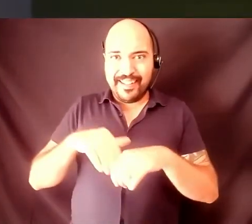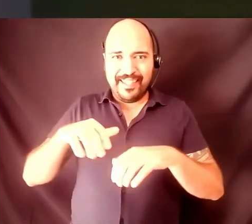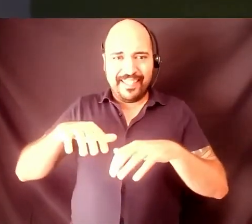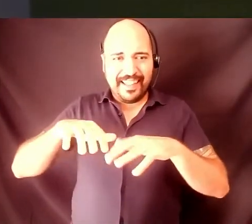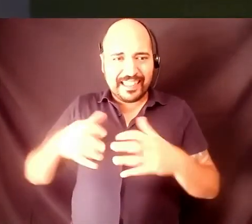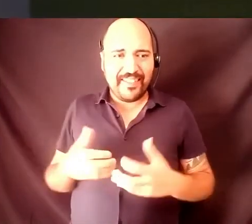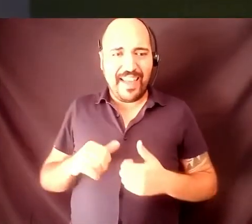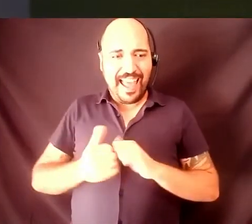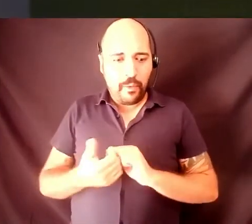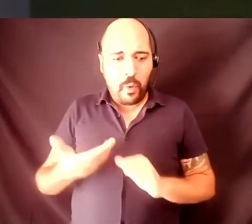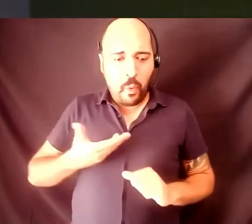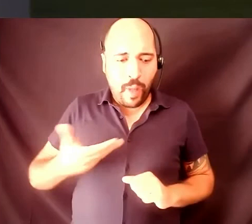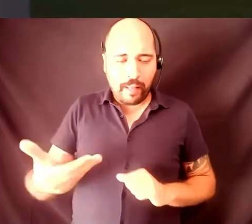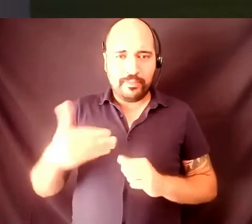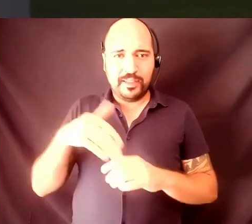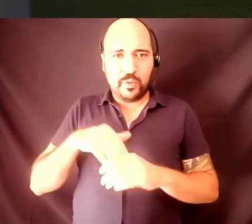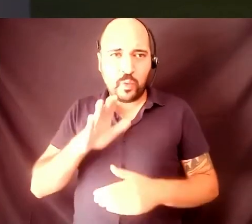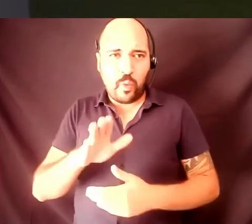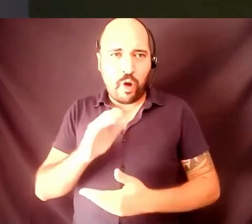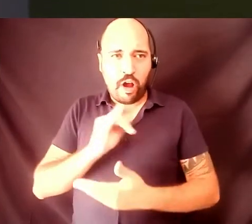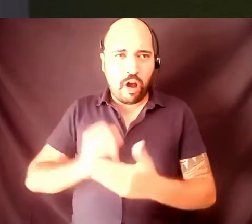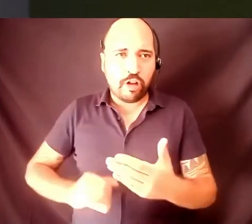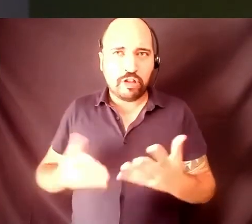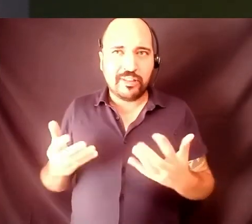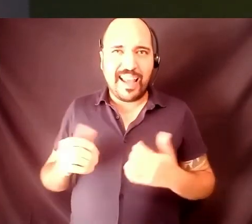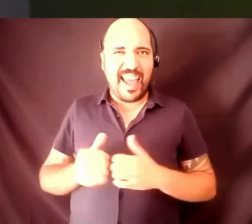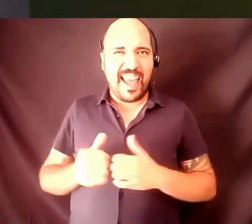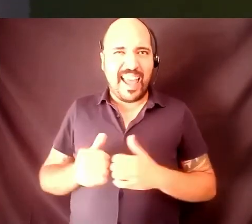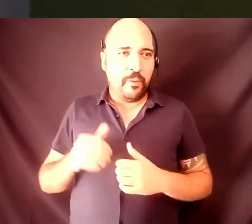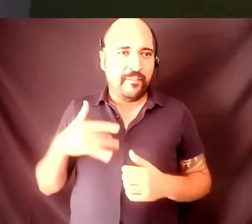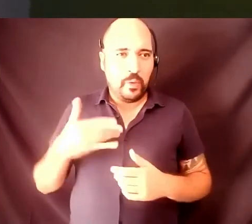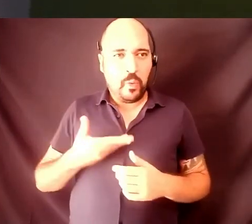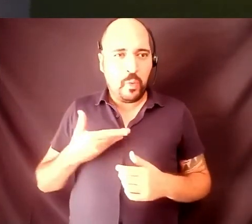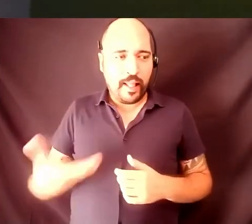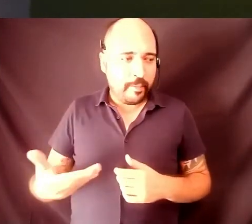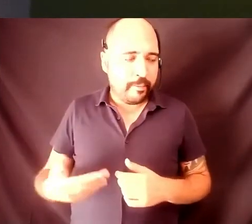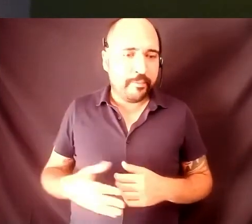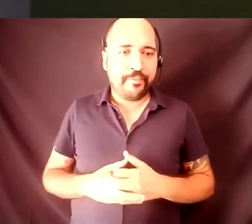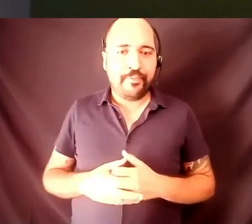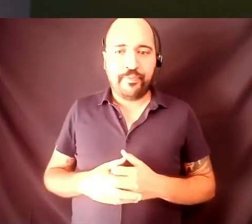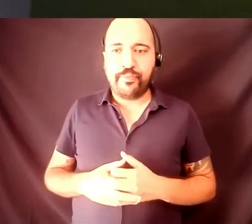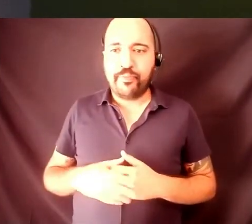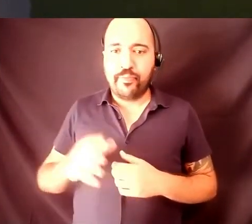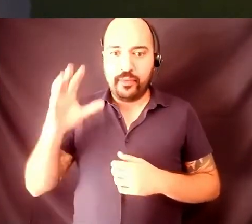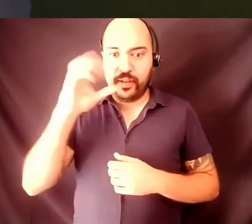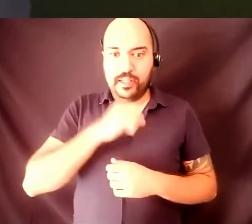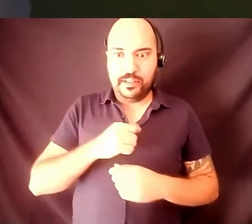Welcoming and your art. So I guess it's the process of how I approached works in school. Right?